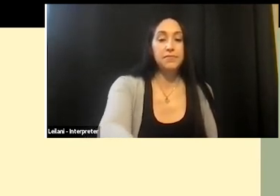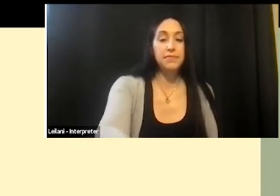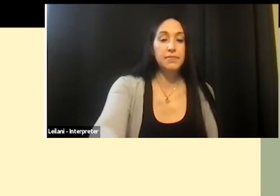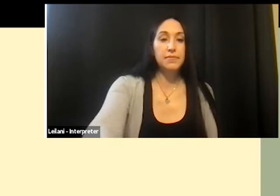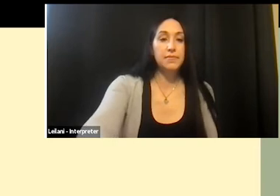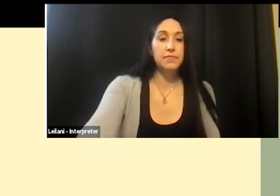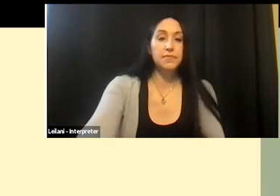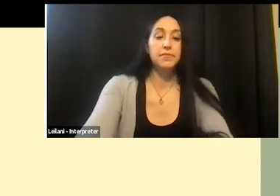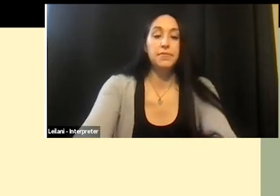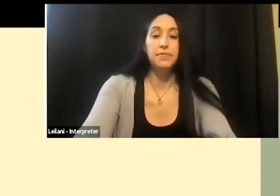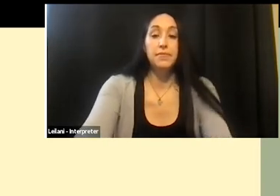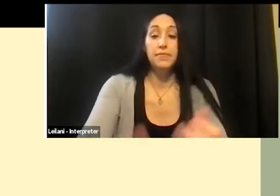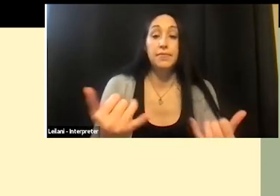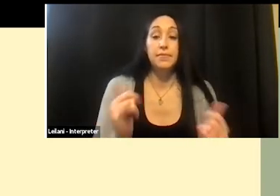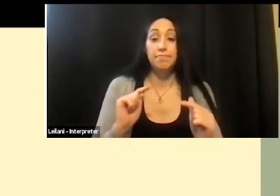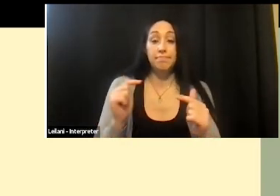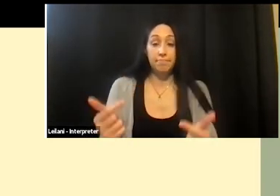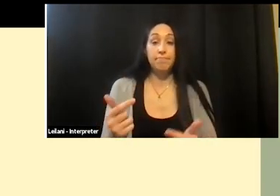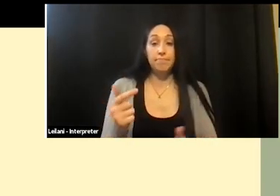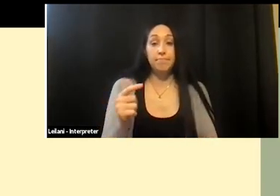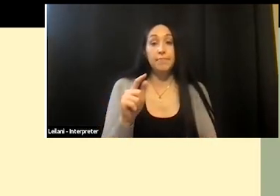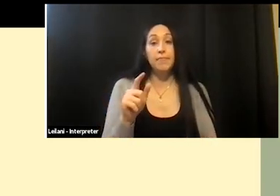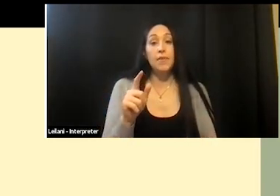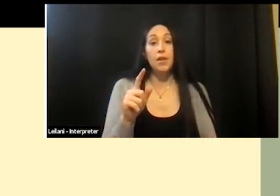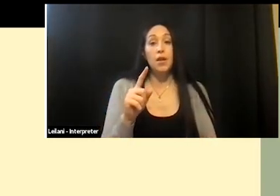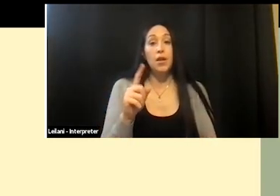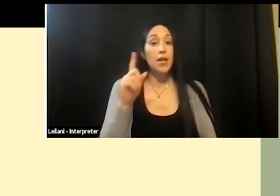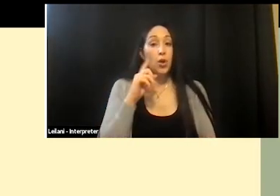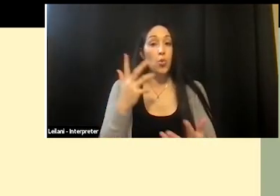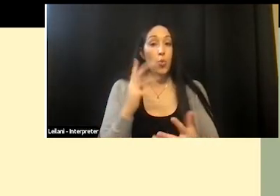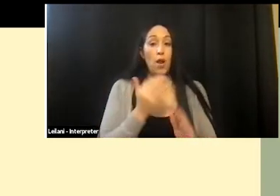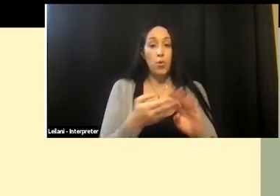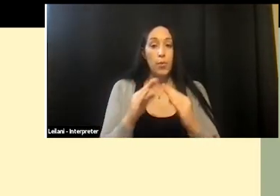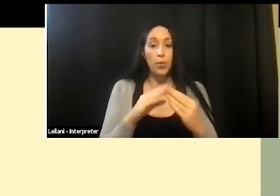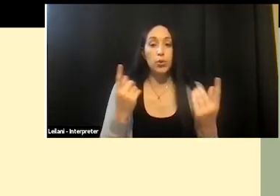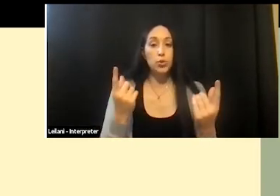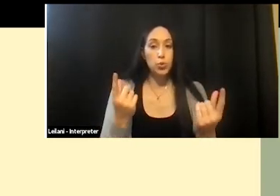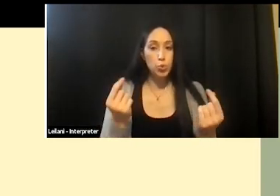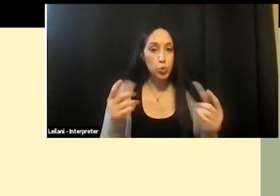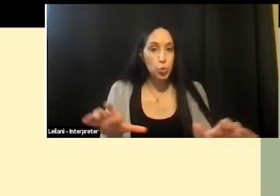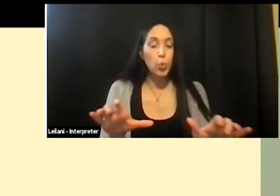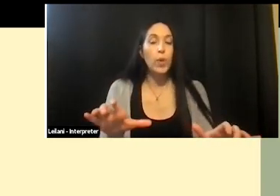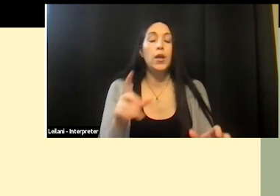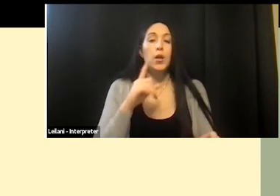to fully integrate and include people with disabilities. And if you don't mind turning on your camera